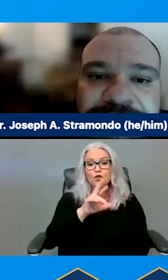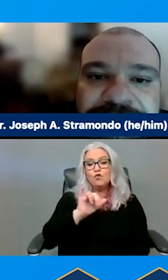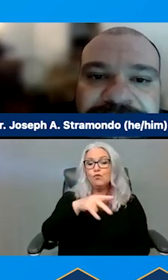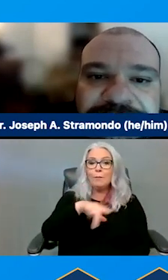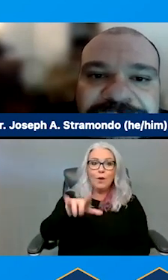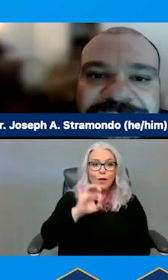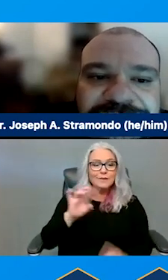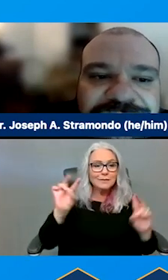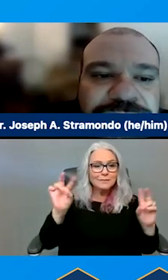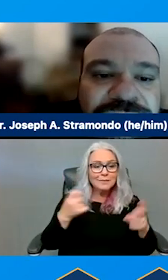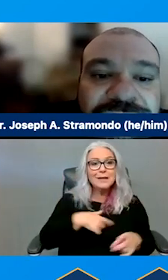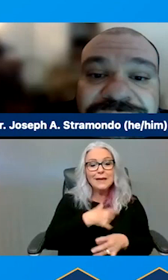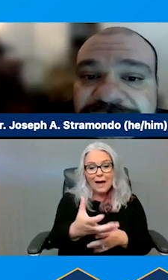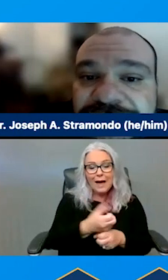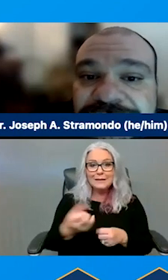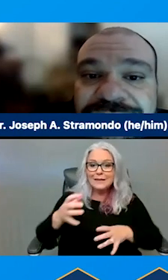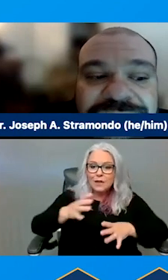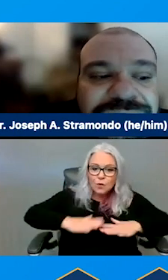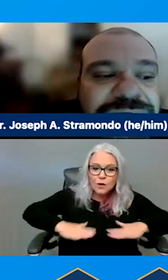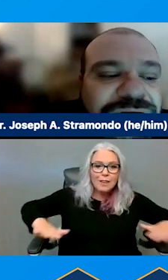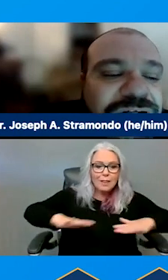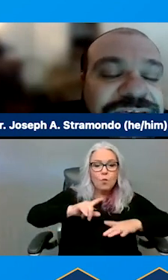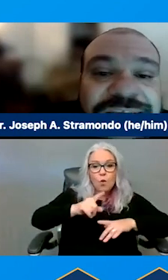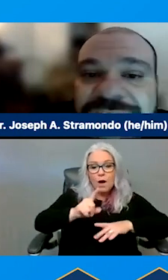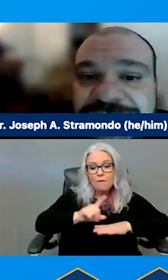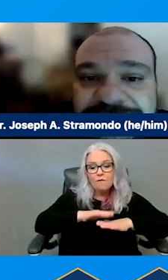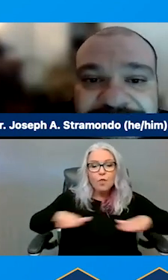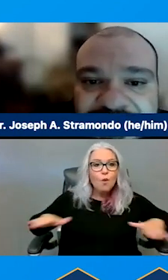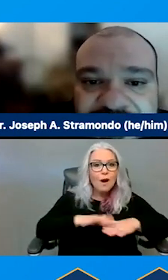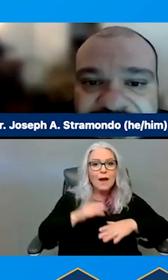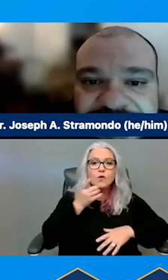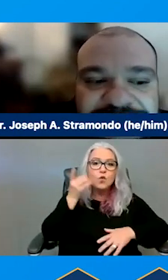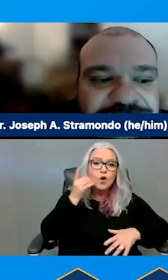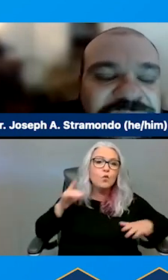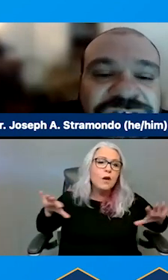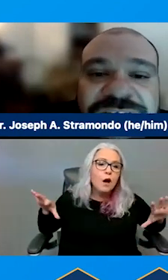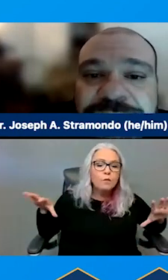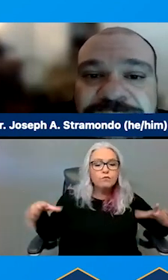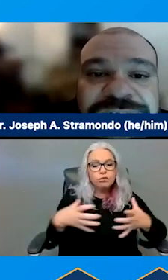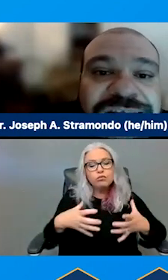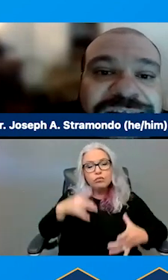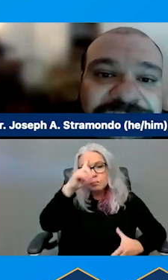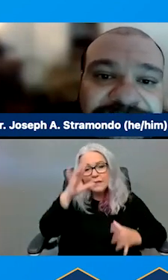on the dorm. Right. We all lived together. We all segregated ourselves. We all